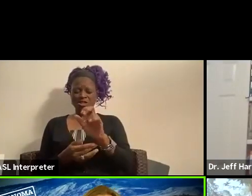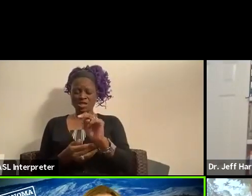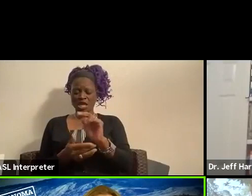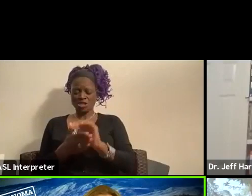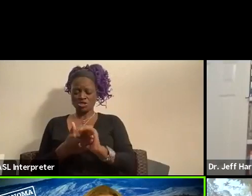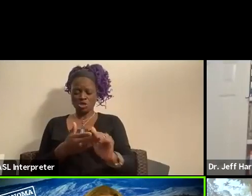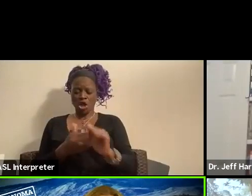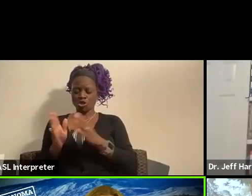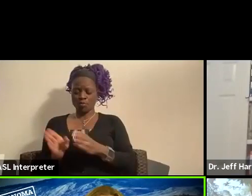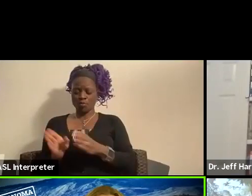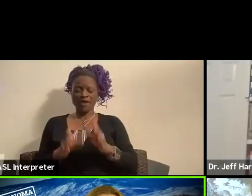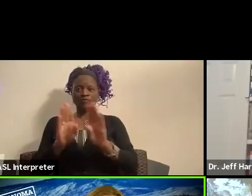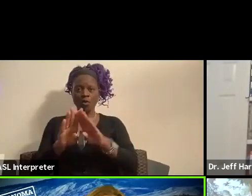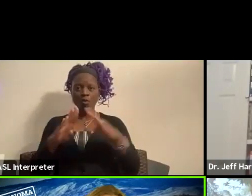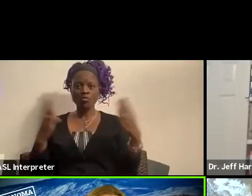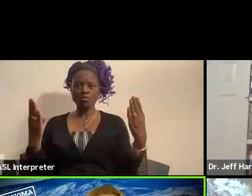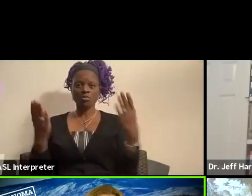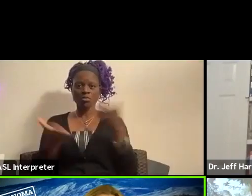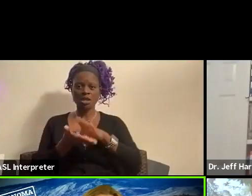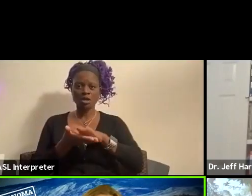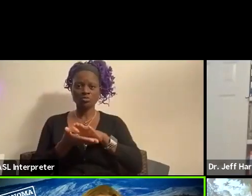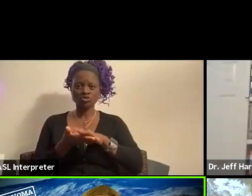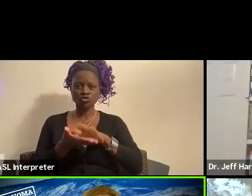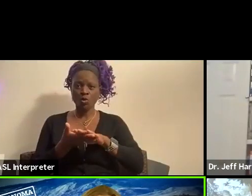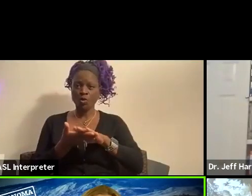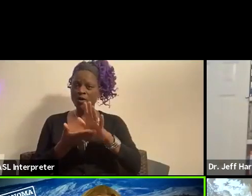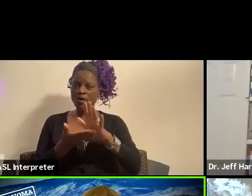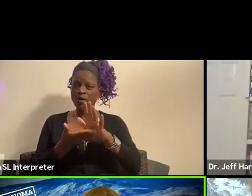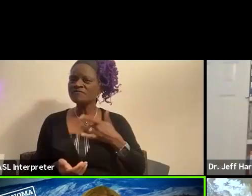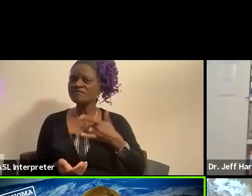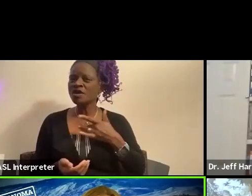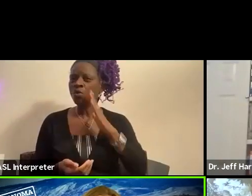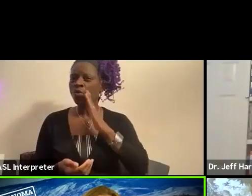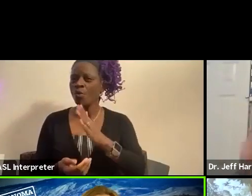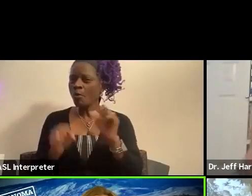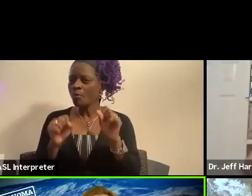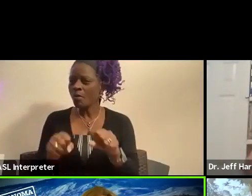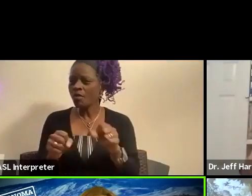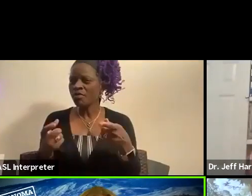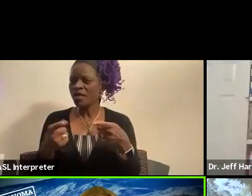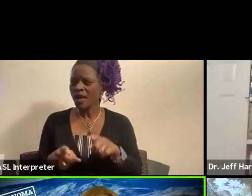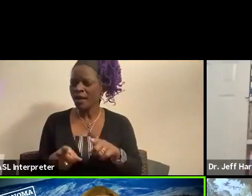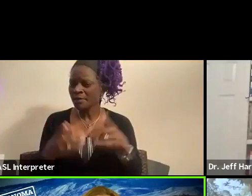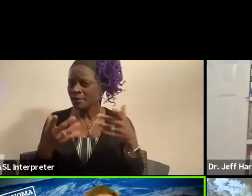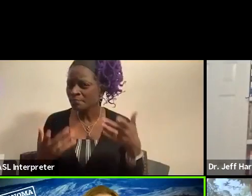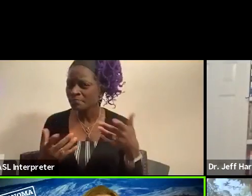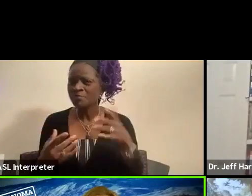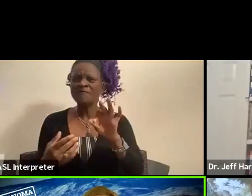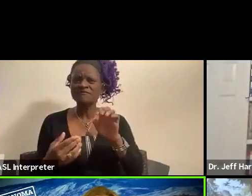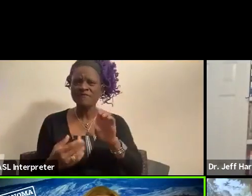in-person instruction, which he says he is hoping will happen by as soon as February. Is that realistic? And how are you working